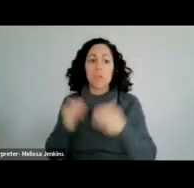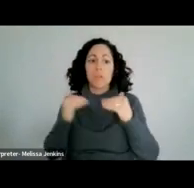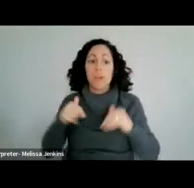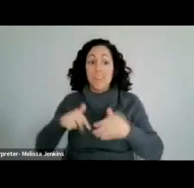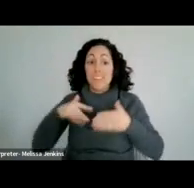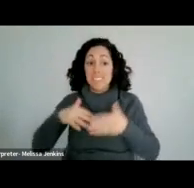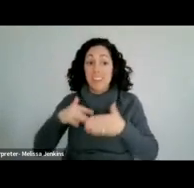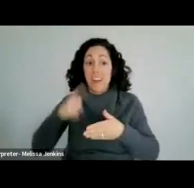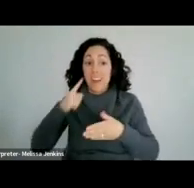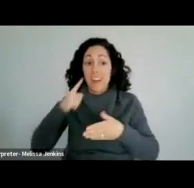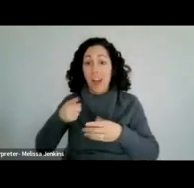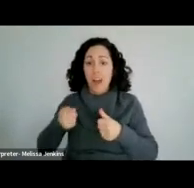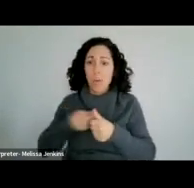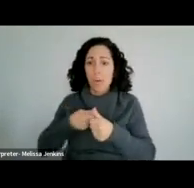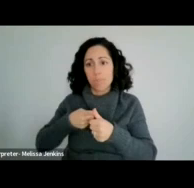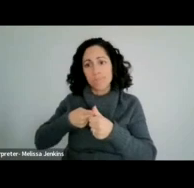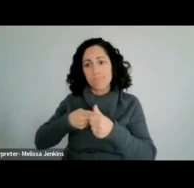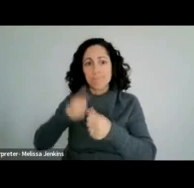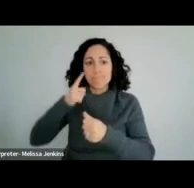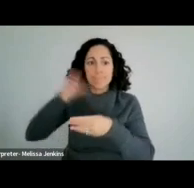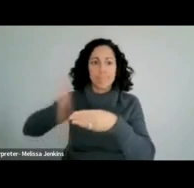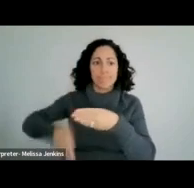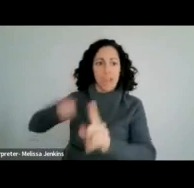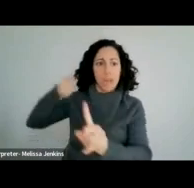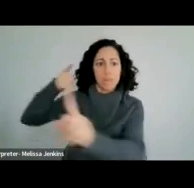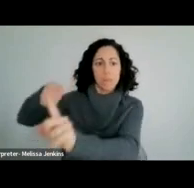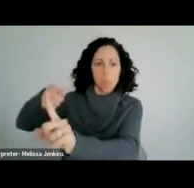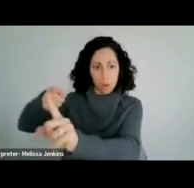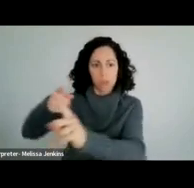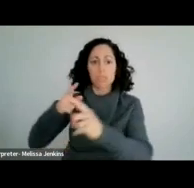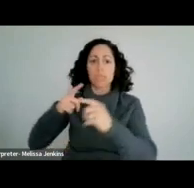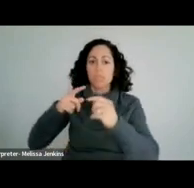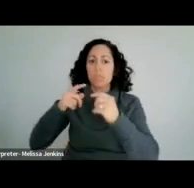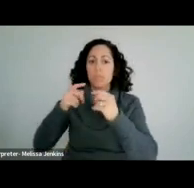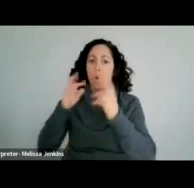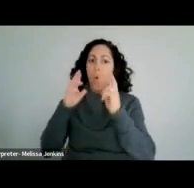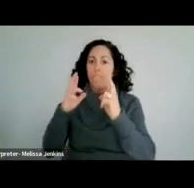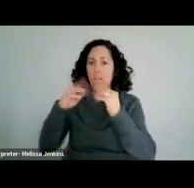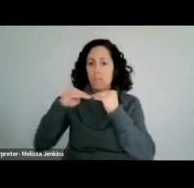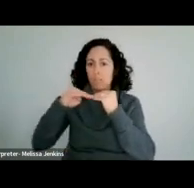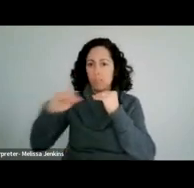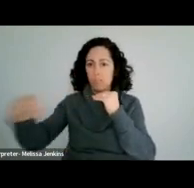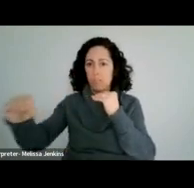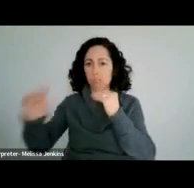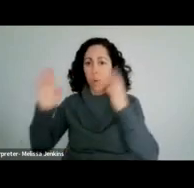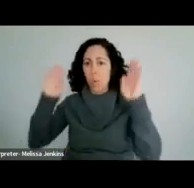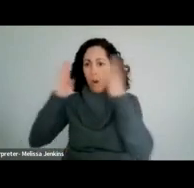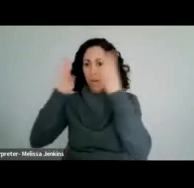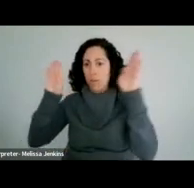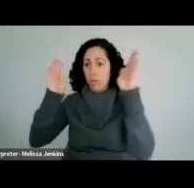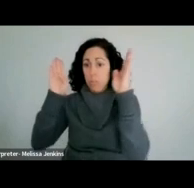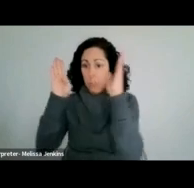So for both studies, we are planning for the primary readout after repeat dosing,